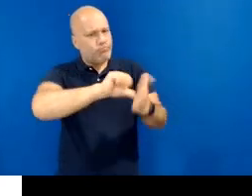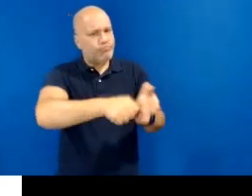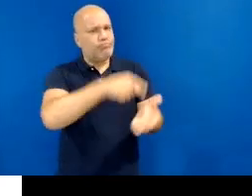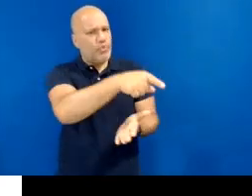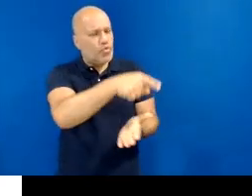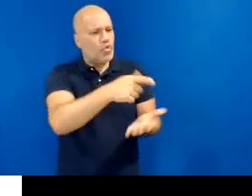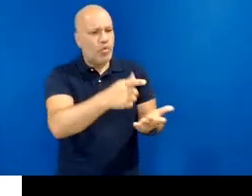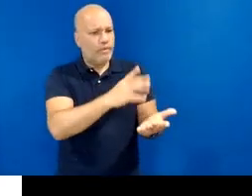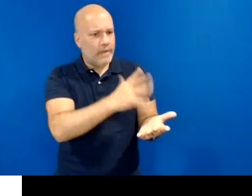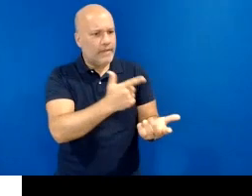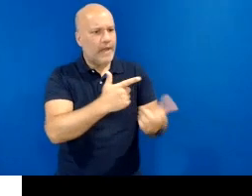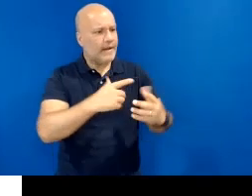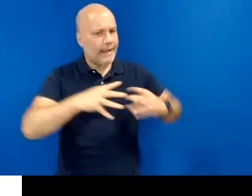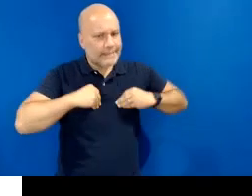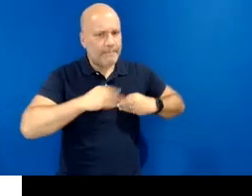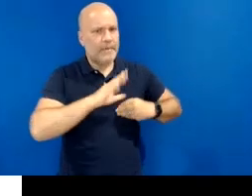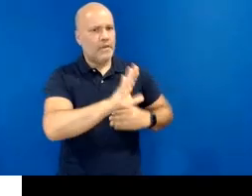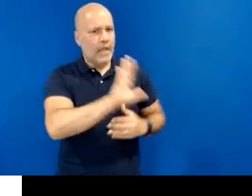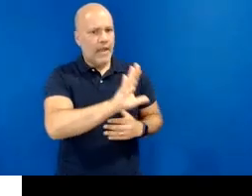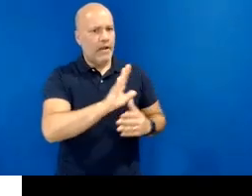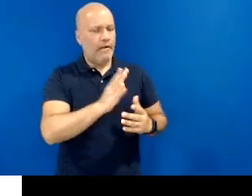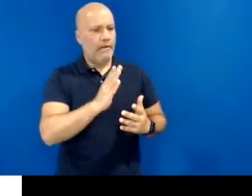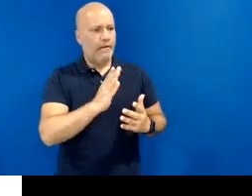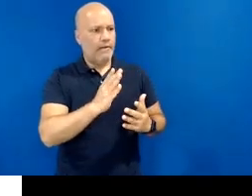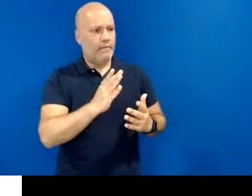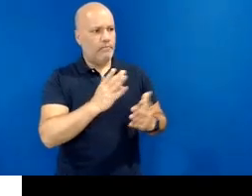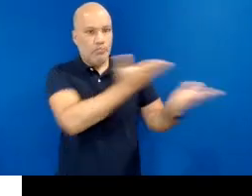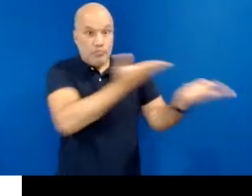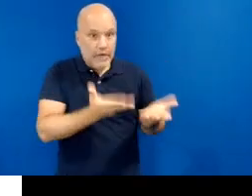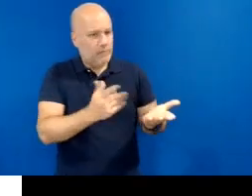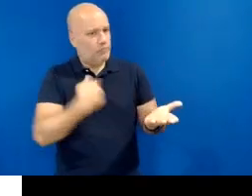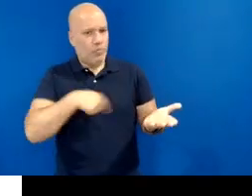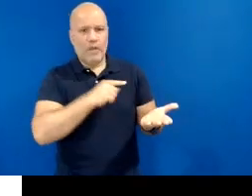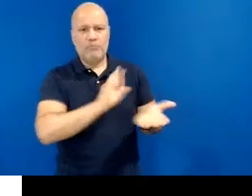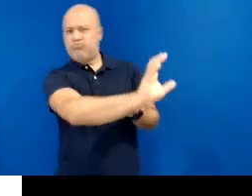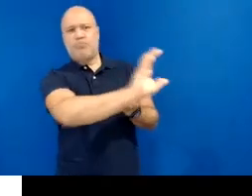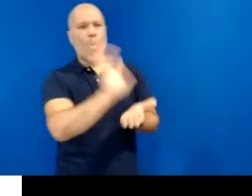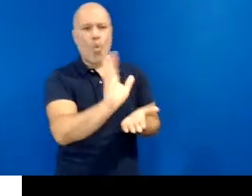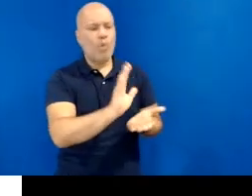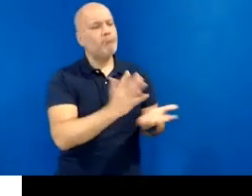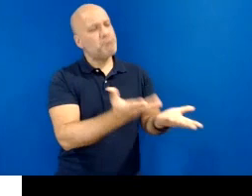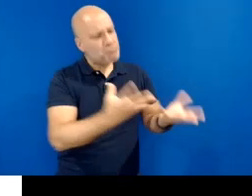We'll talk a little bit later about my own experience with this. But this aligns itself validating